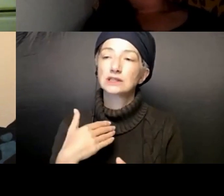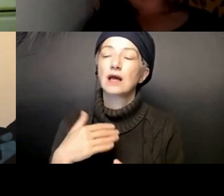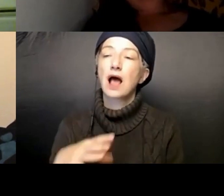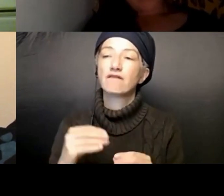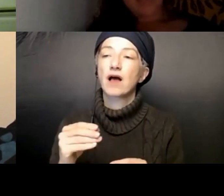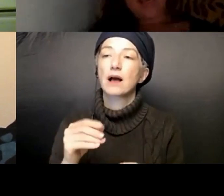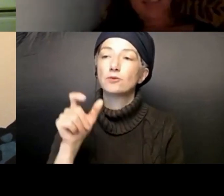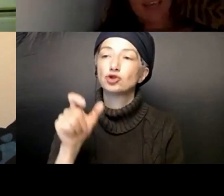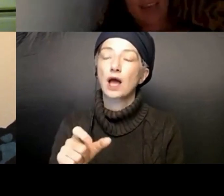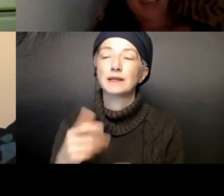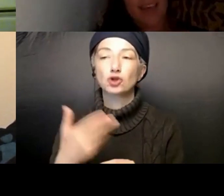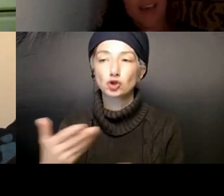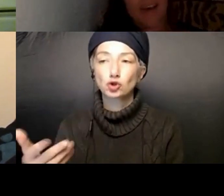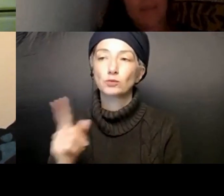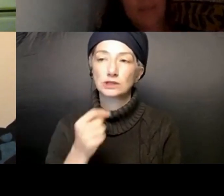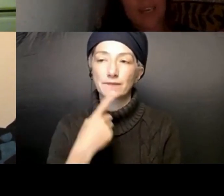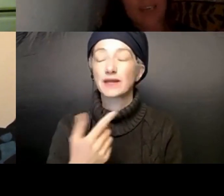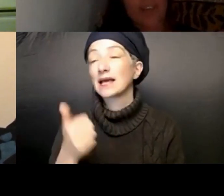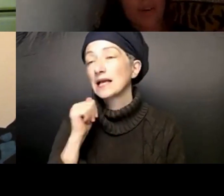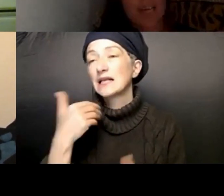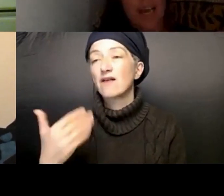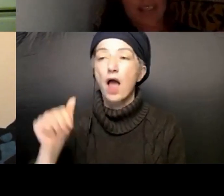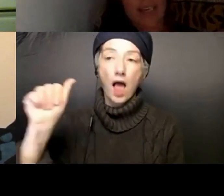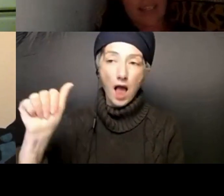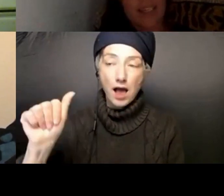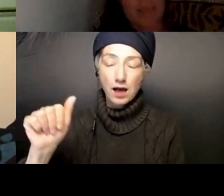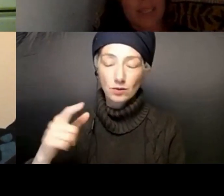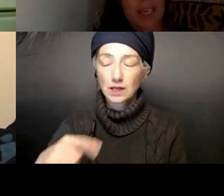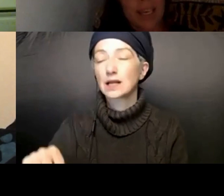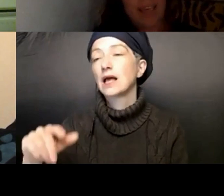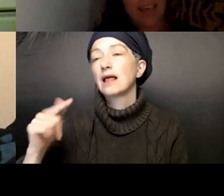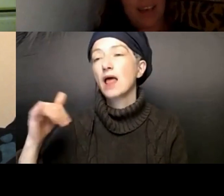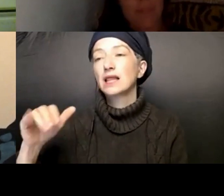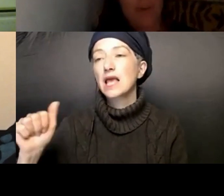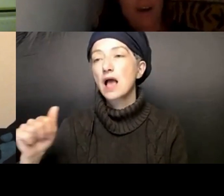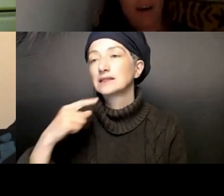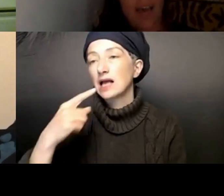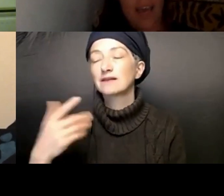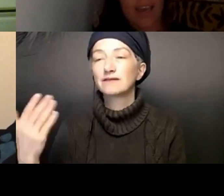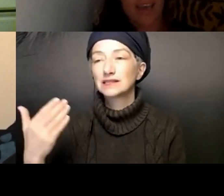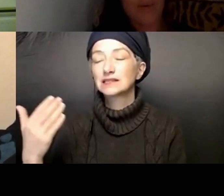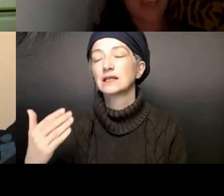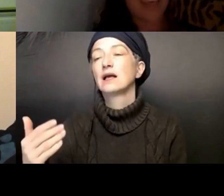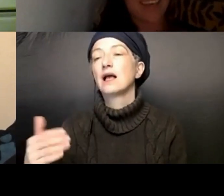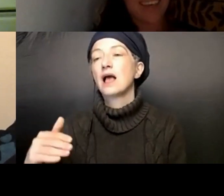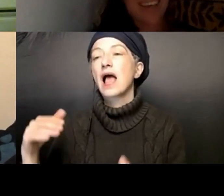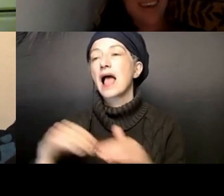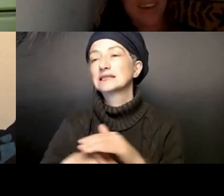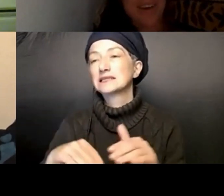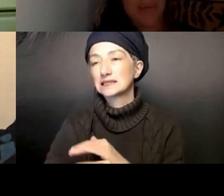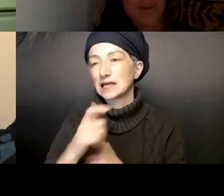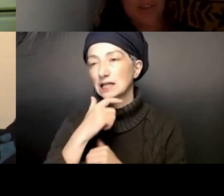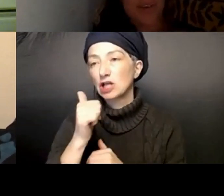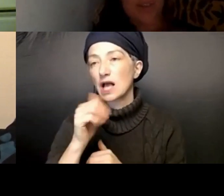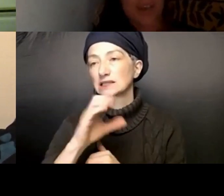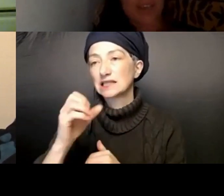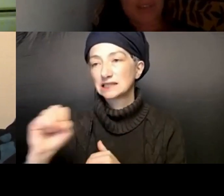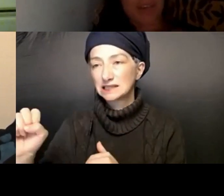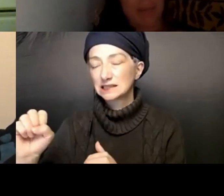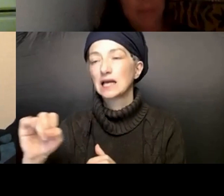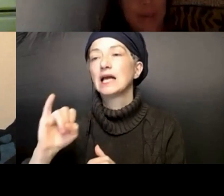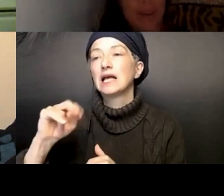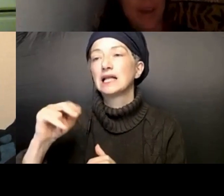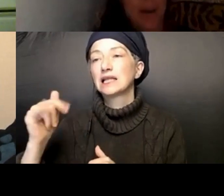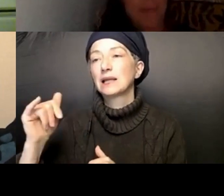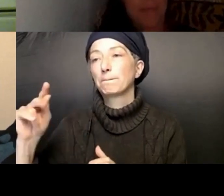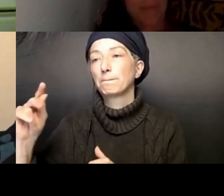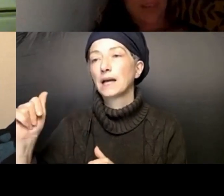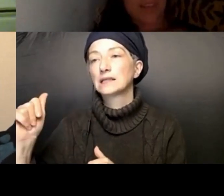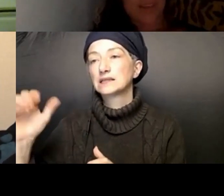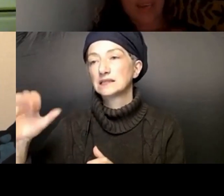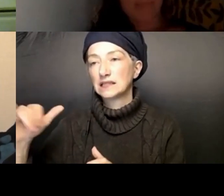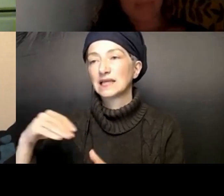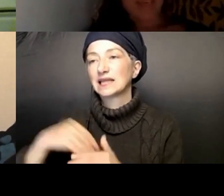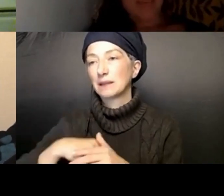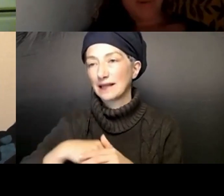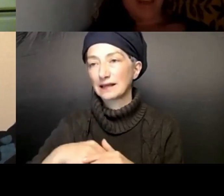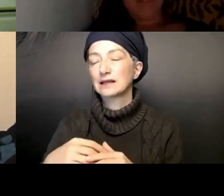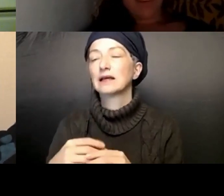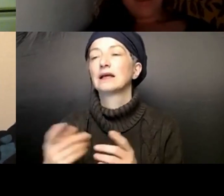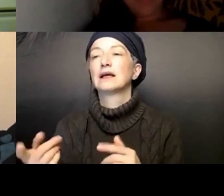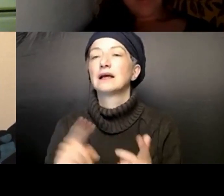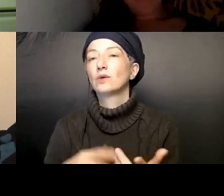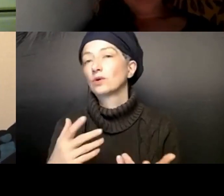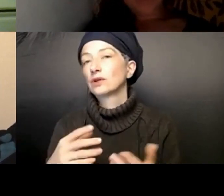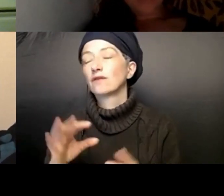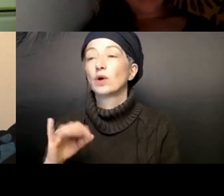When it was A yesterday, Tanja chose "access intimacy". And for I Noa chose "ice cream". So, it can be whatever, but just in